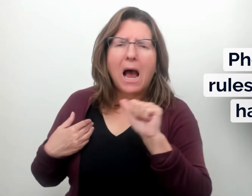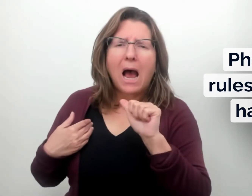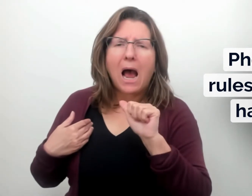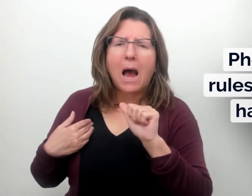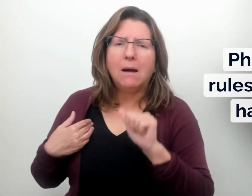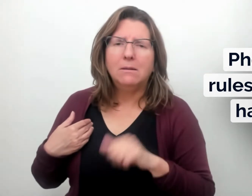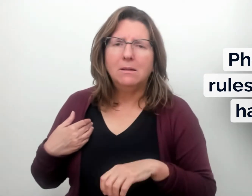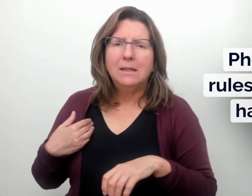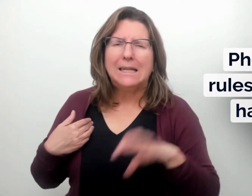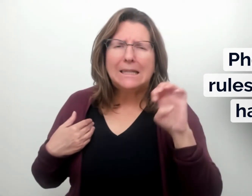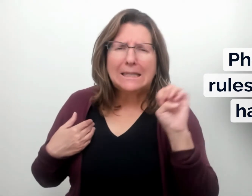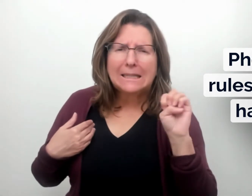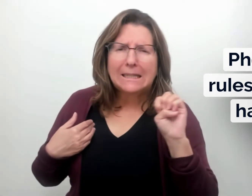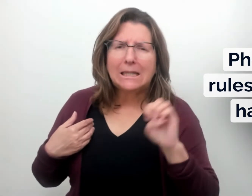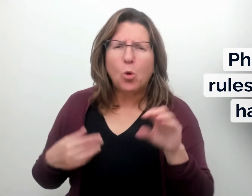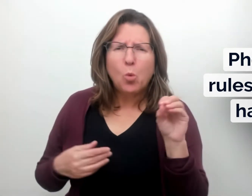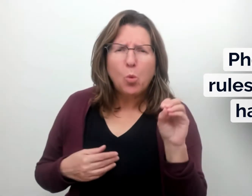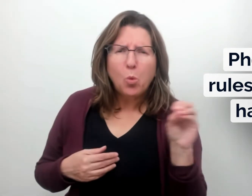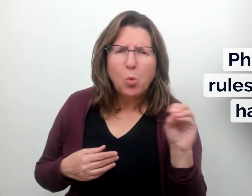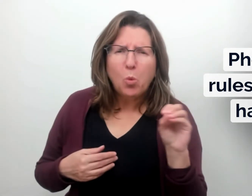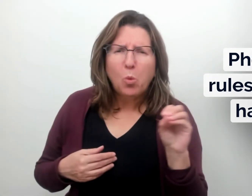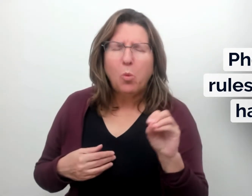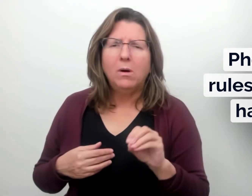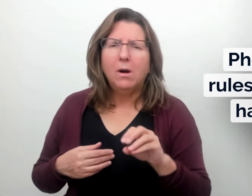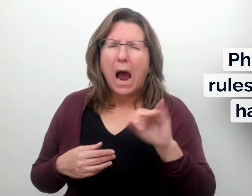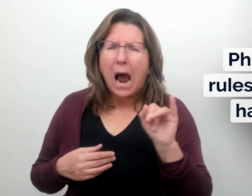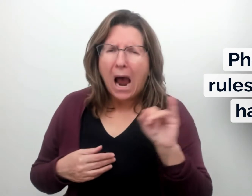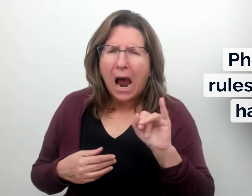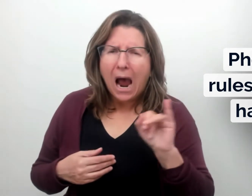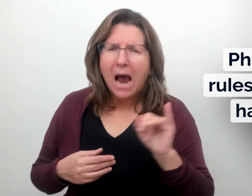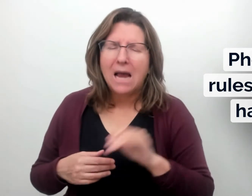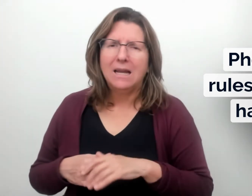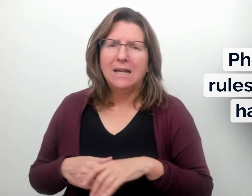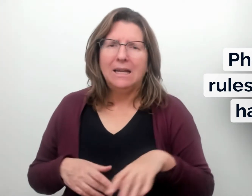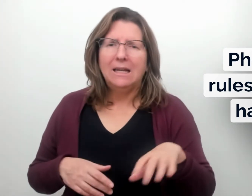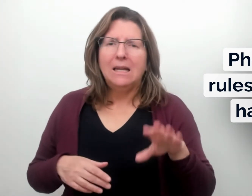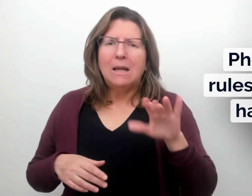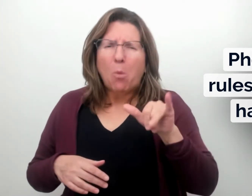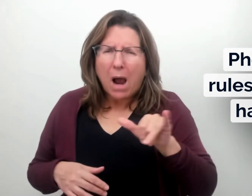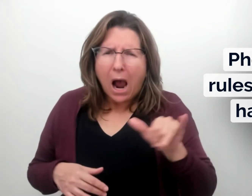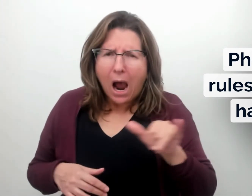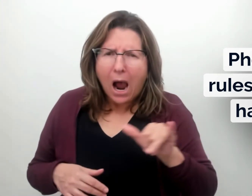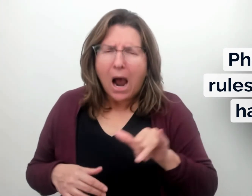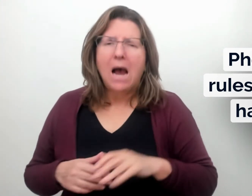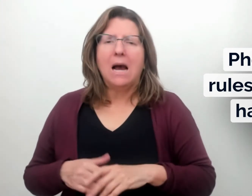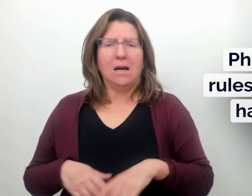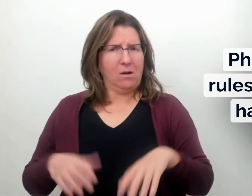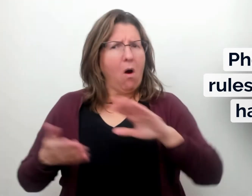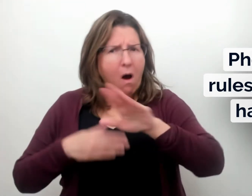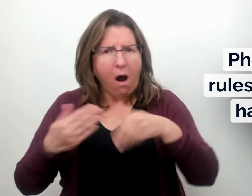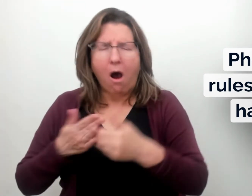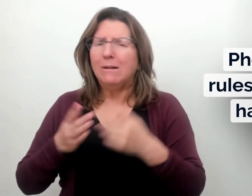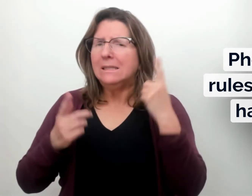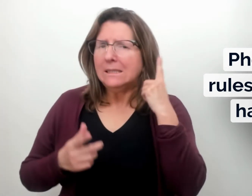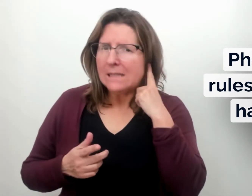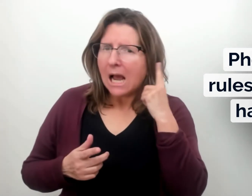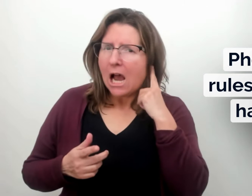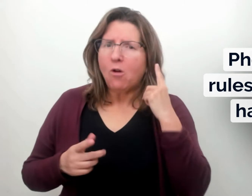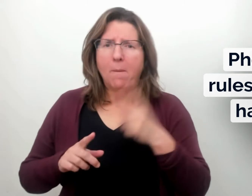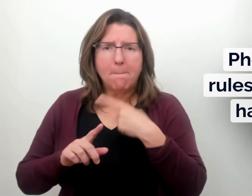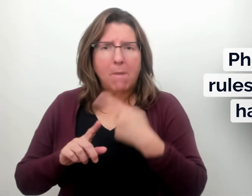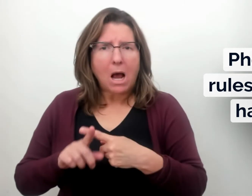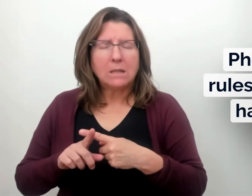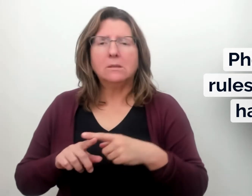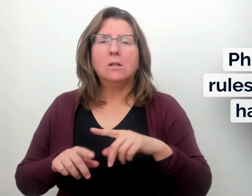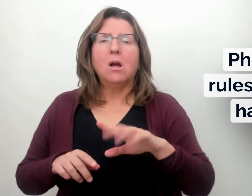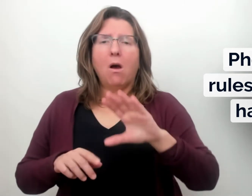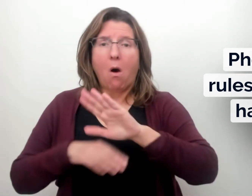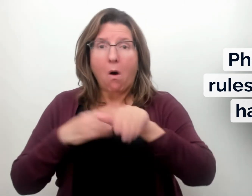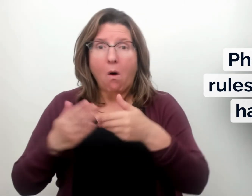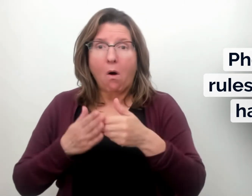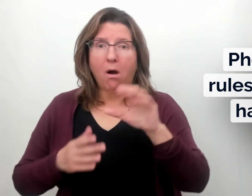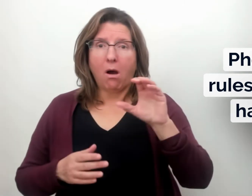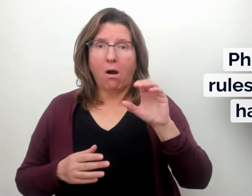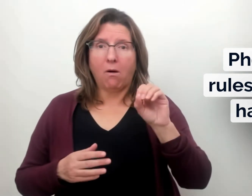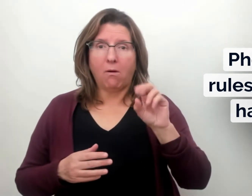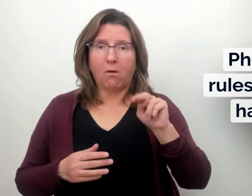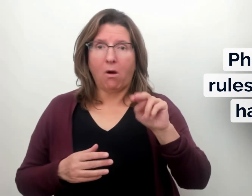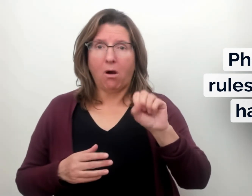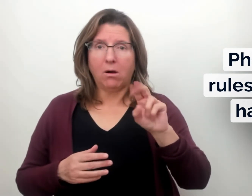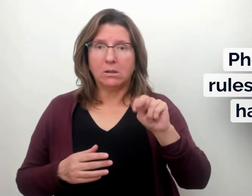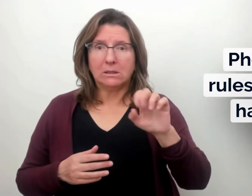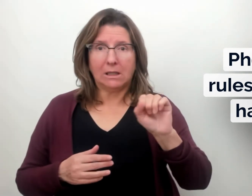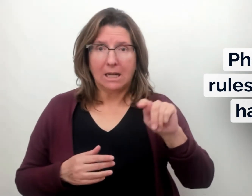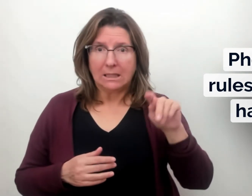The sounds for letters and for the vowels: a e i o u y. They all have different sounds.